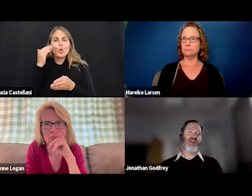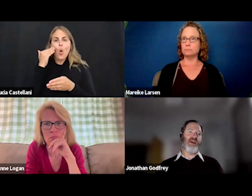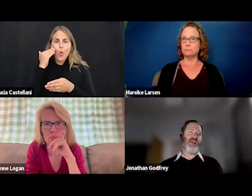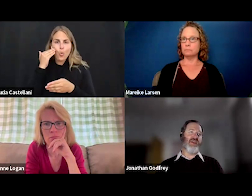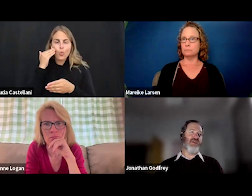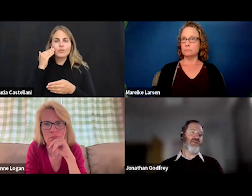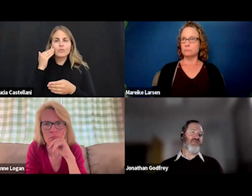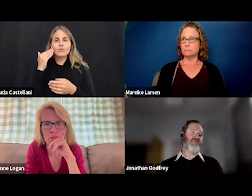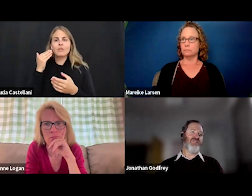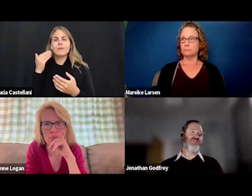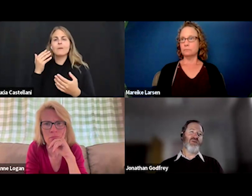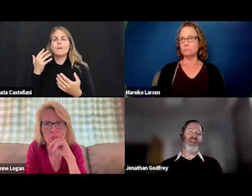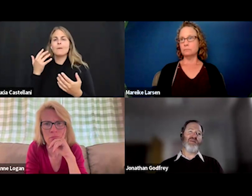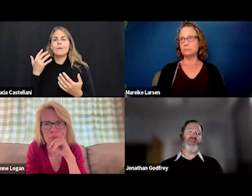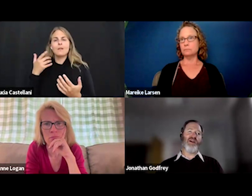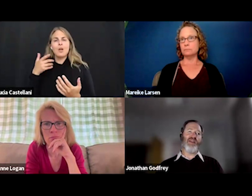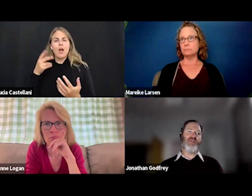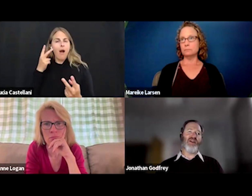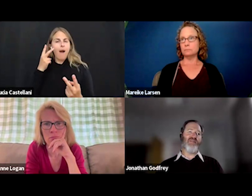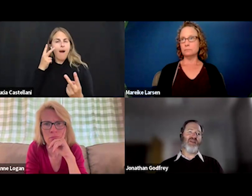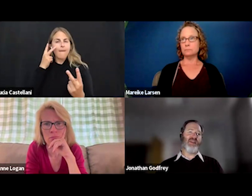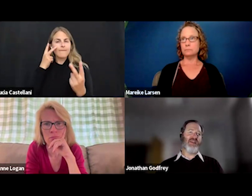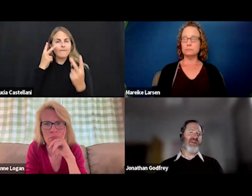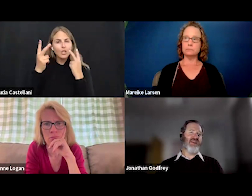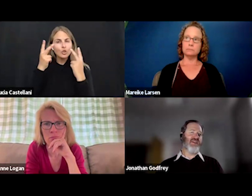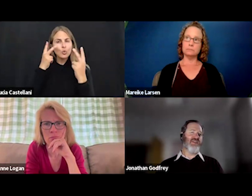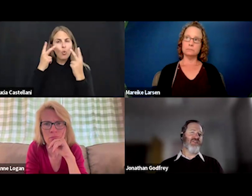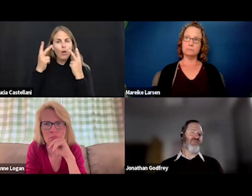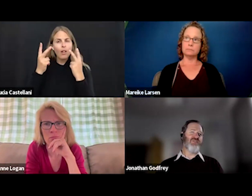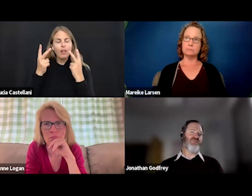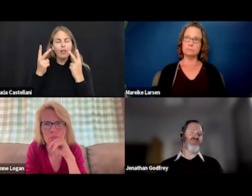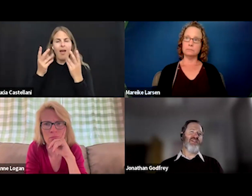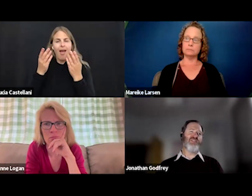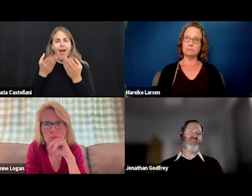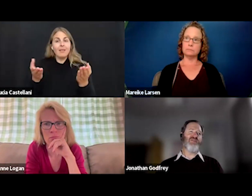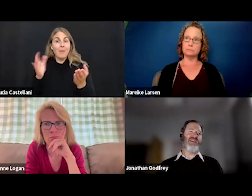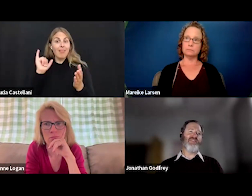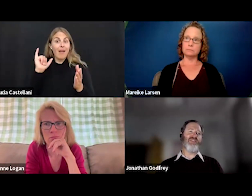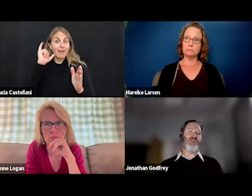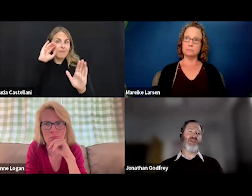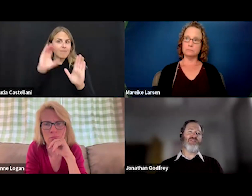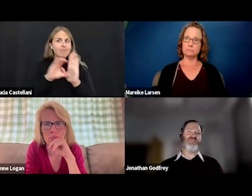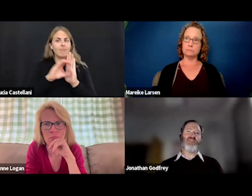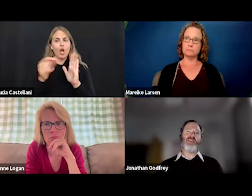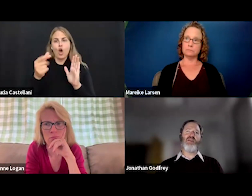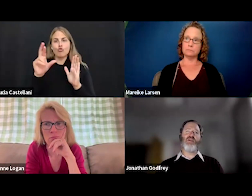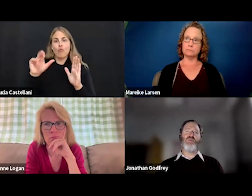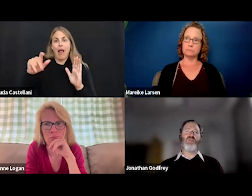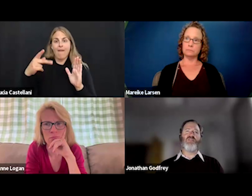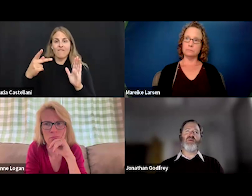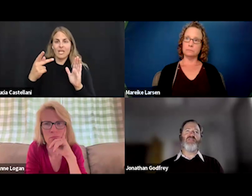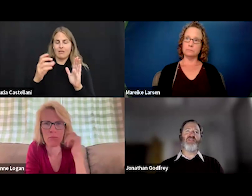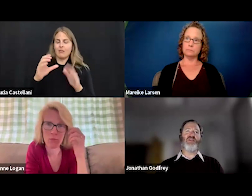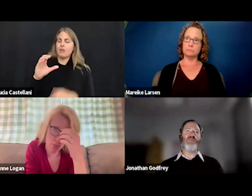a visual element like a graphic is trying to convey to the audience was the person who